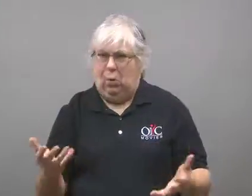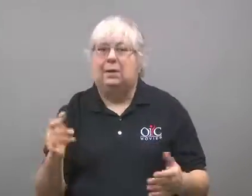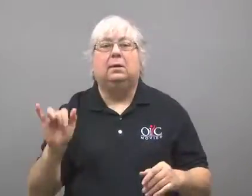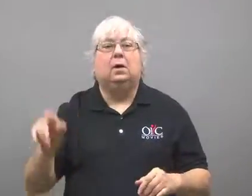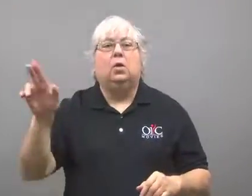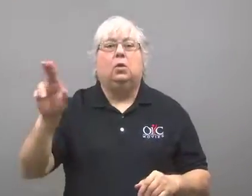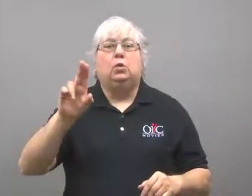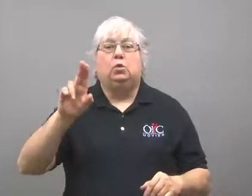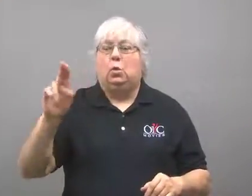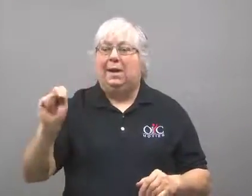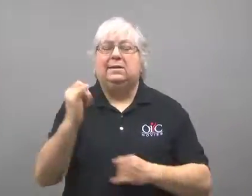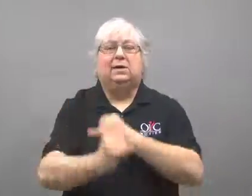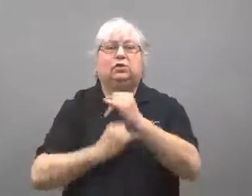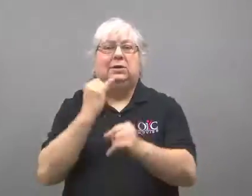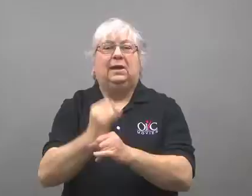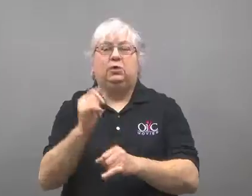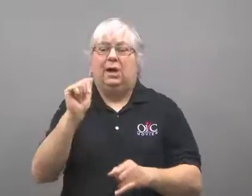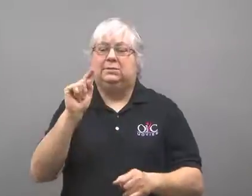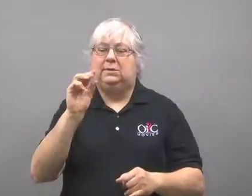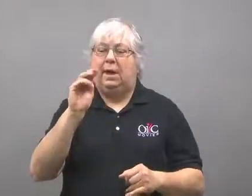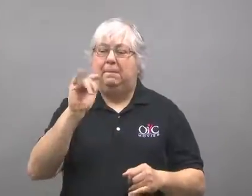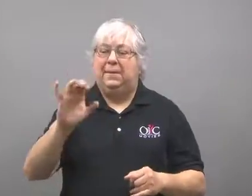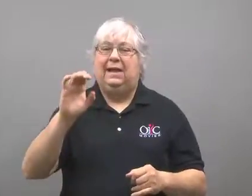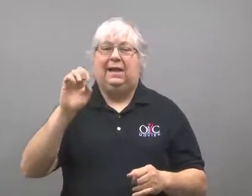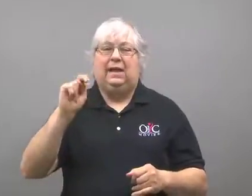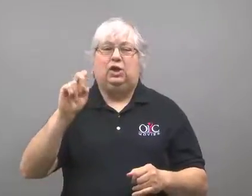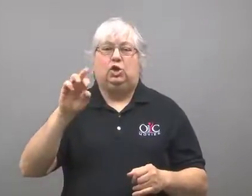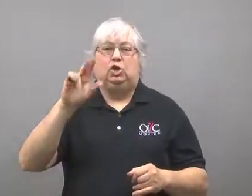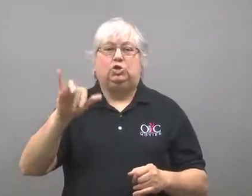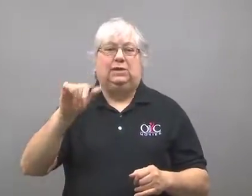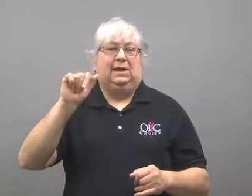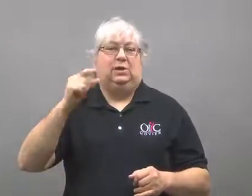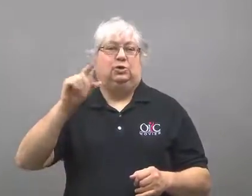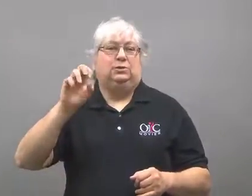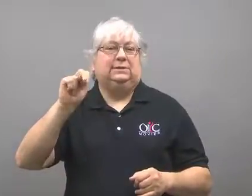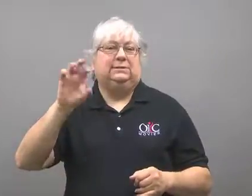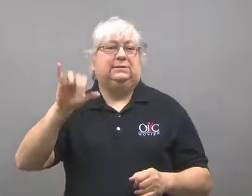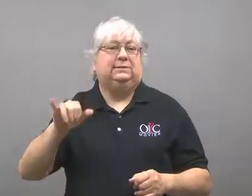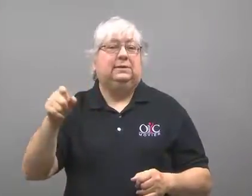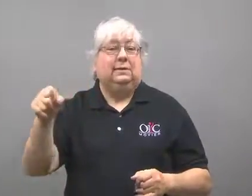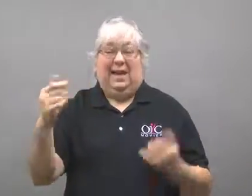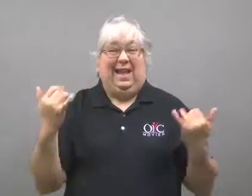Those have to do with the U.N. International Atomic Energy Agency.